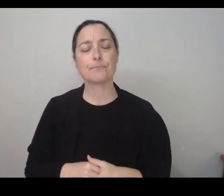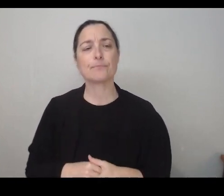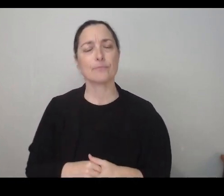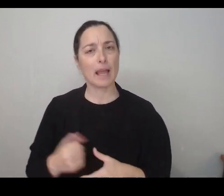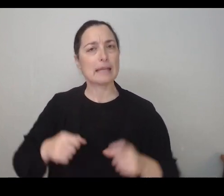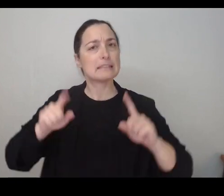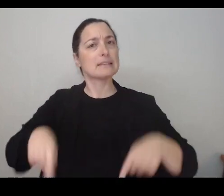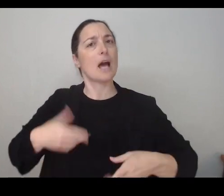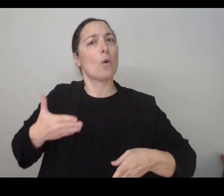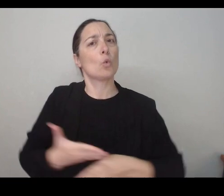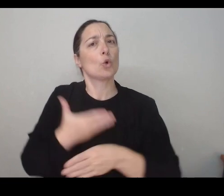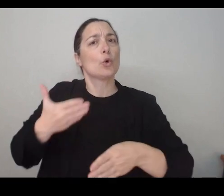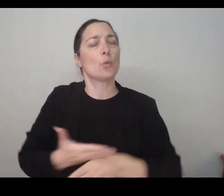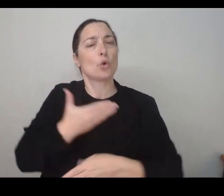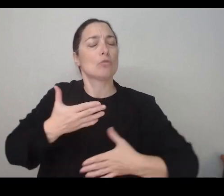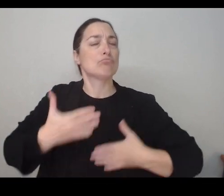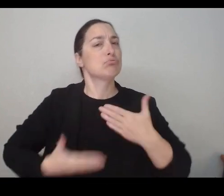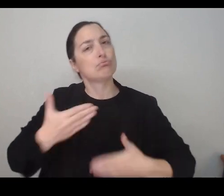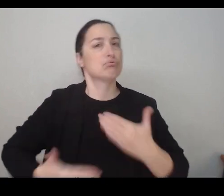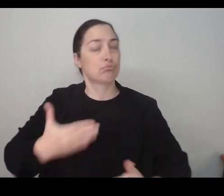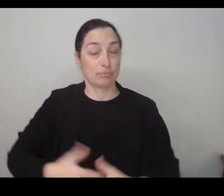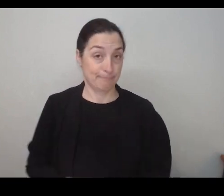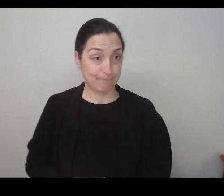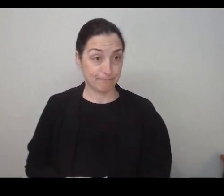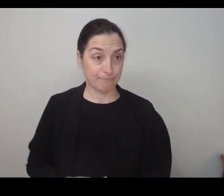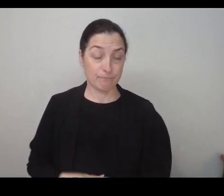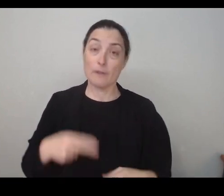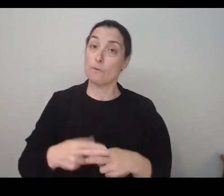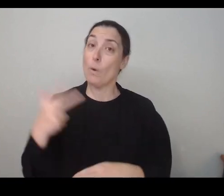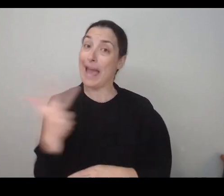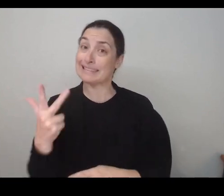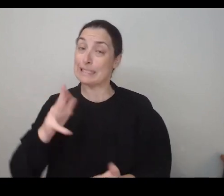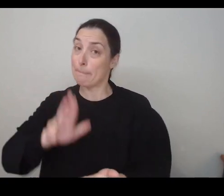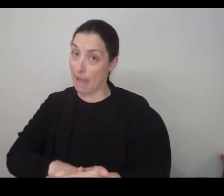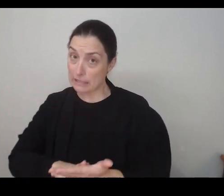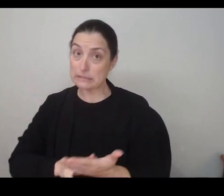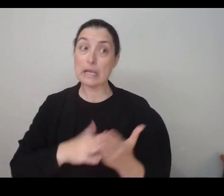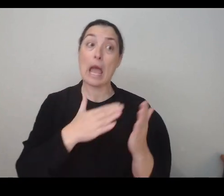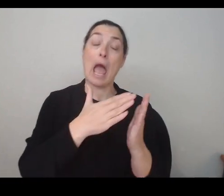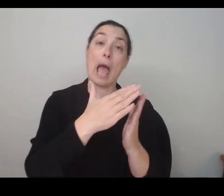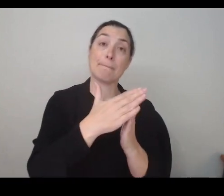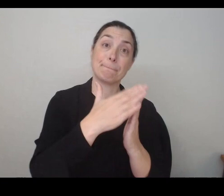And for 18 months he will share his time between paintings, culture and also writing.